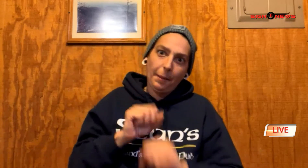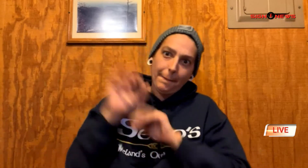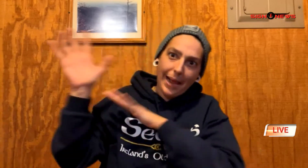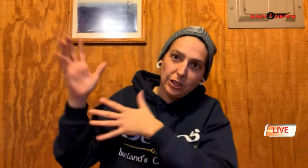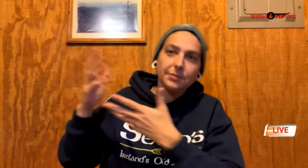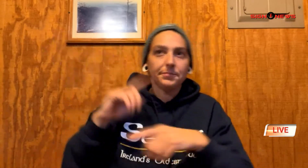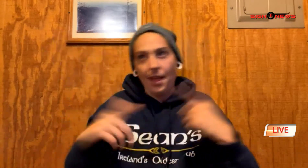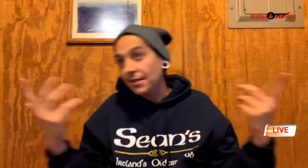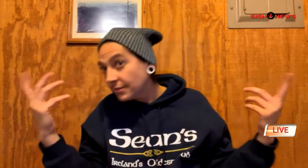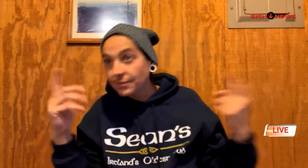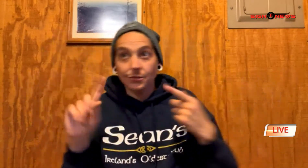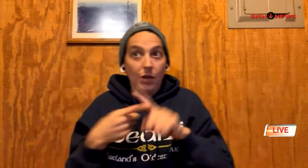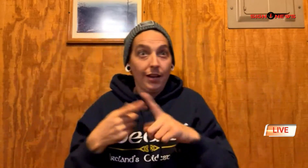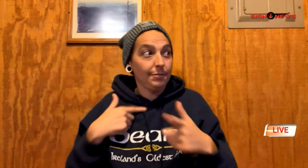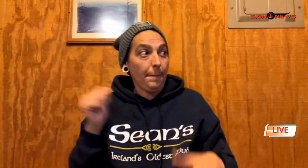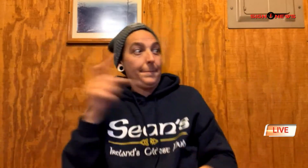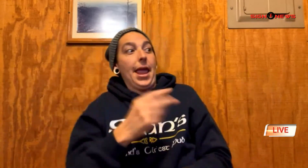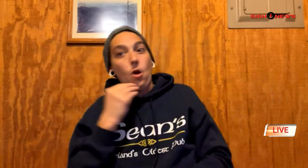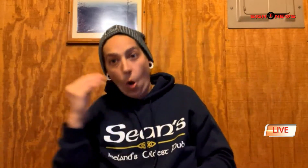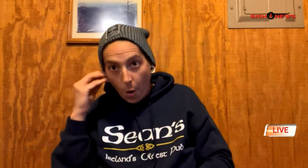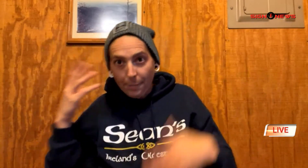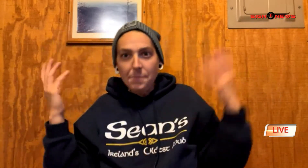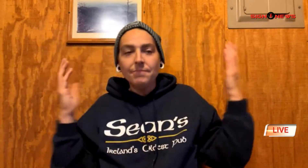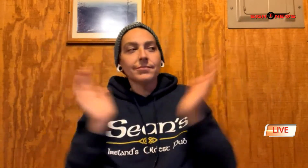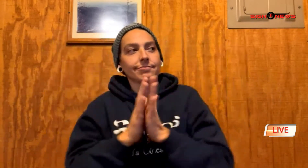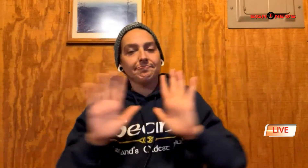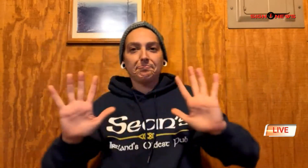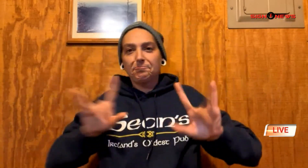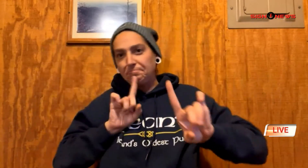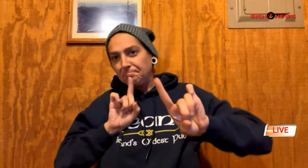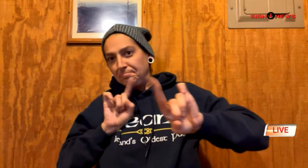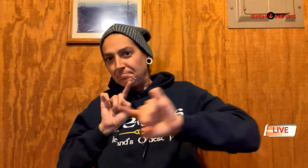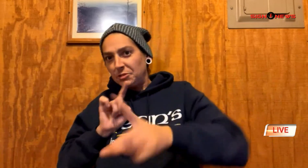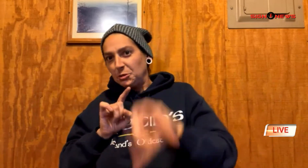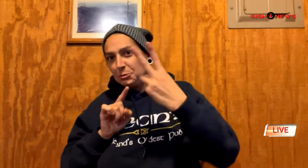me I'm stuck in the mountains right now but I'll be back home soon and I'm going to go